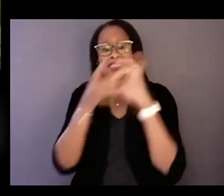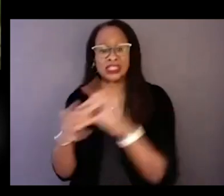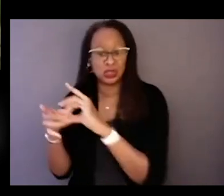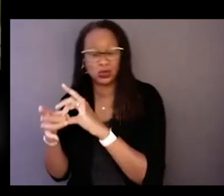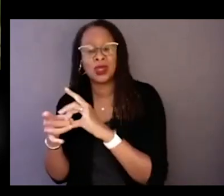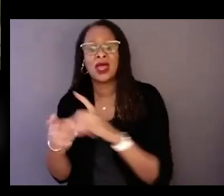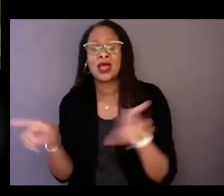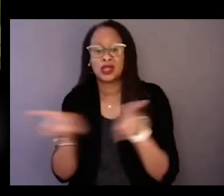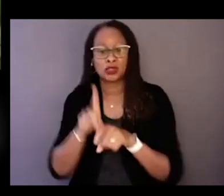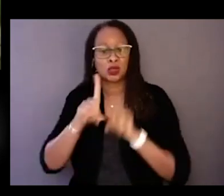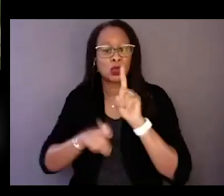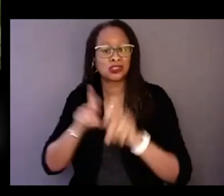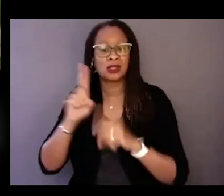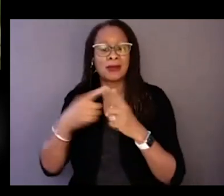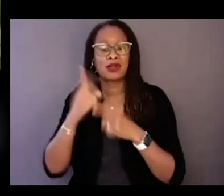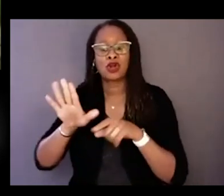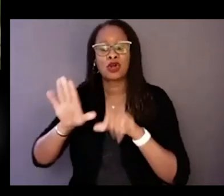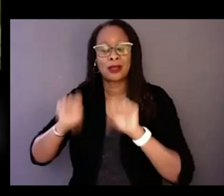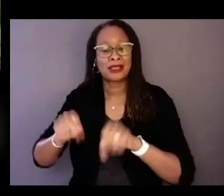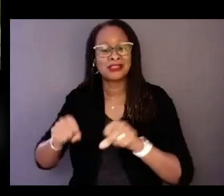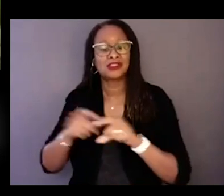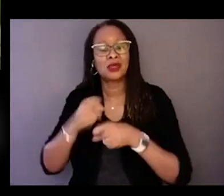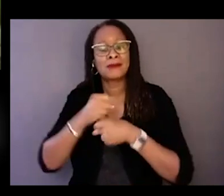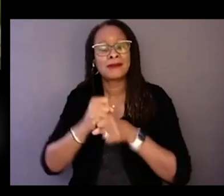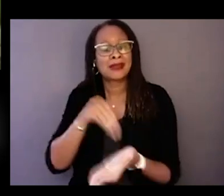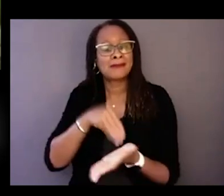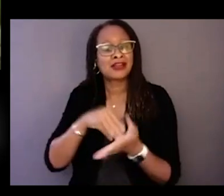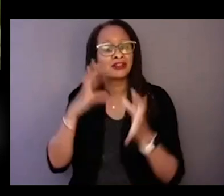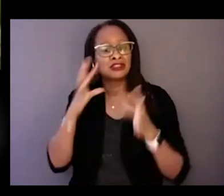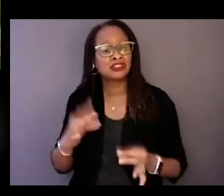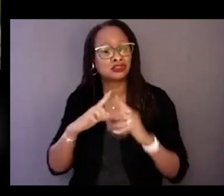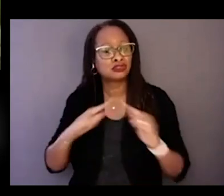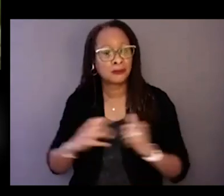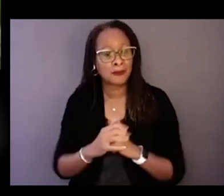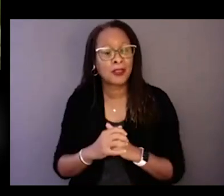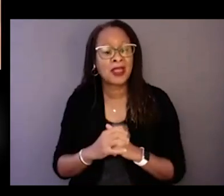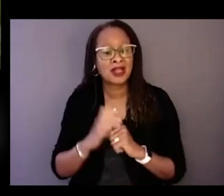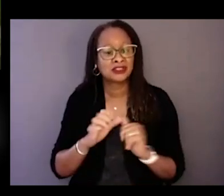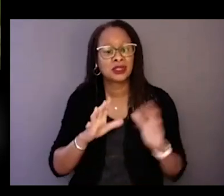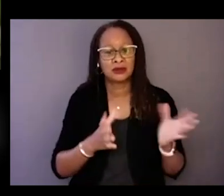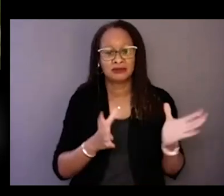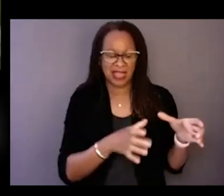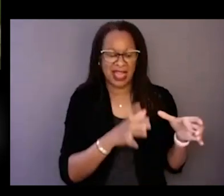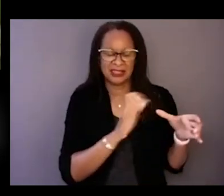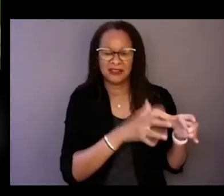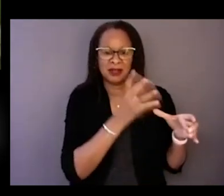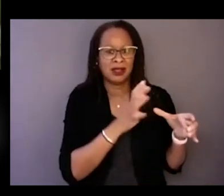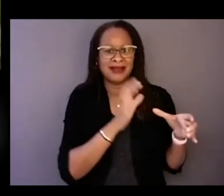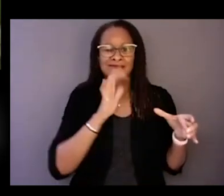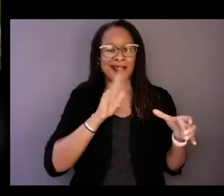about her capacity to make medical decisions. So they have pushed along a lot of the things